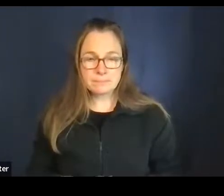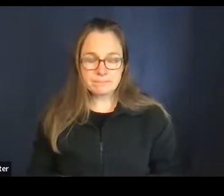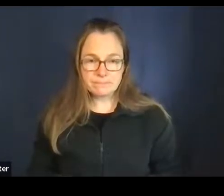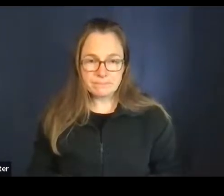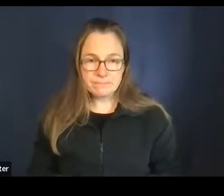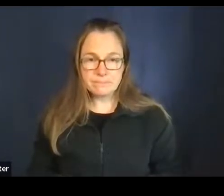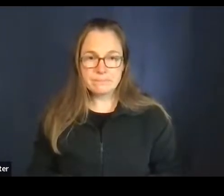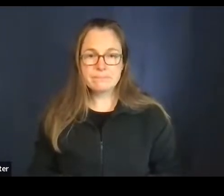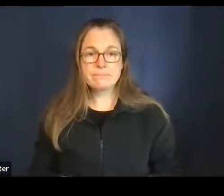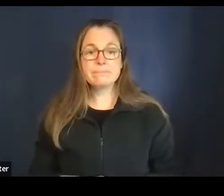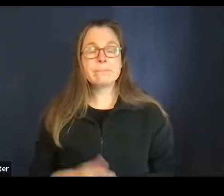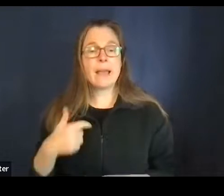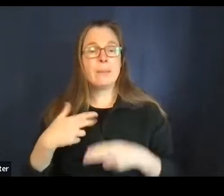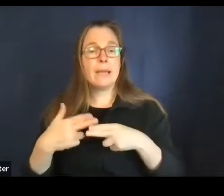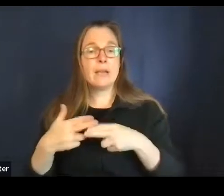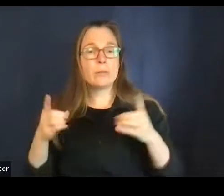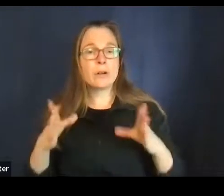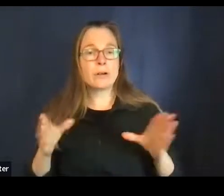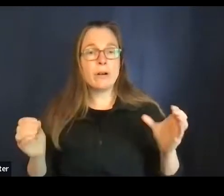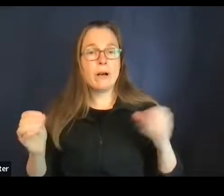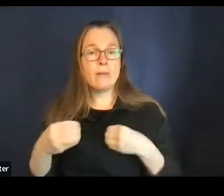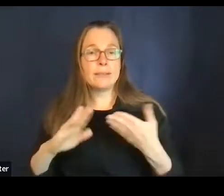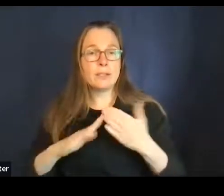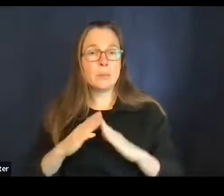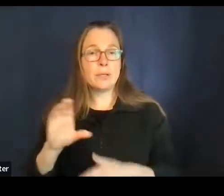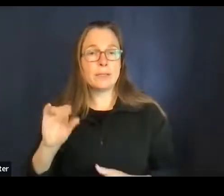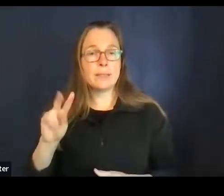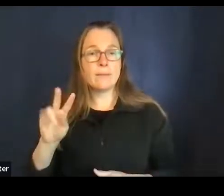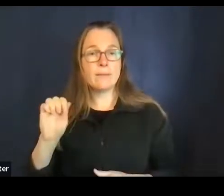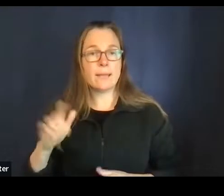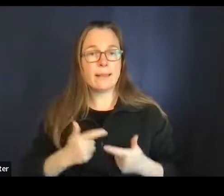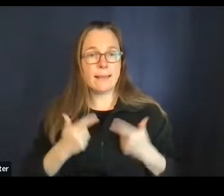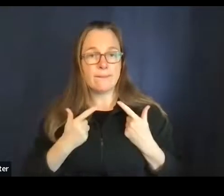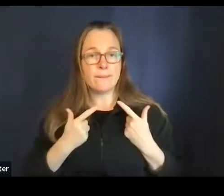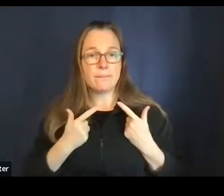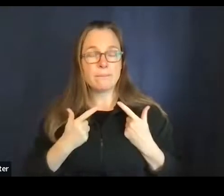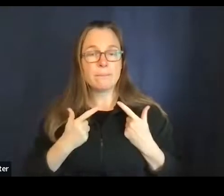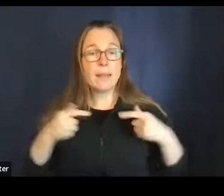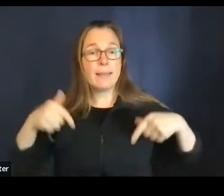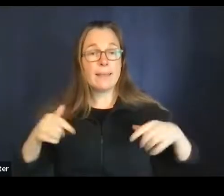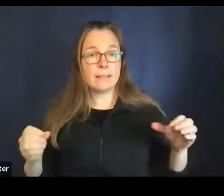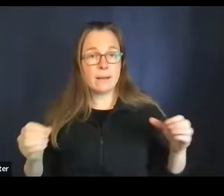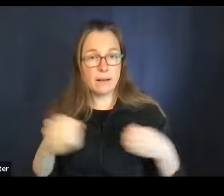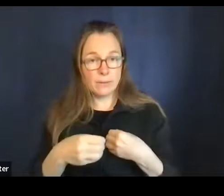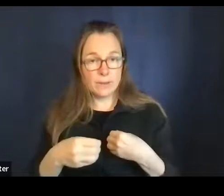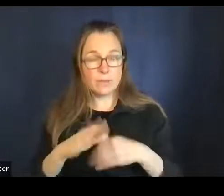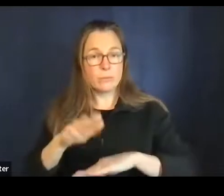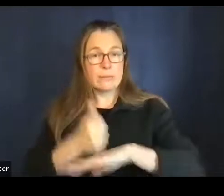I serve as interim director of the Office of Community and Civic Life. The Office of Community and Civic Life was founded in 1974